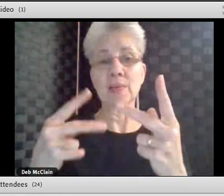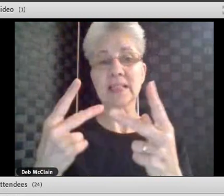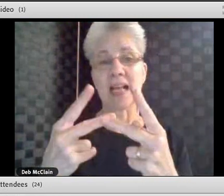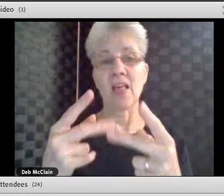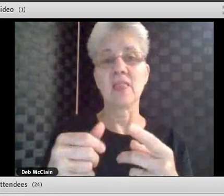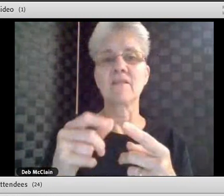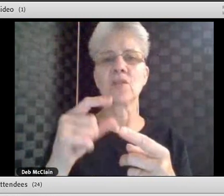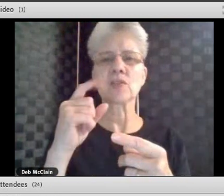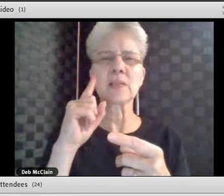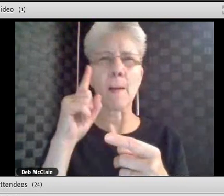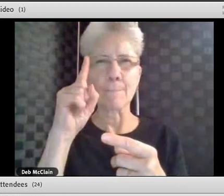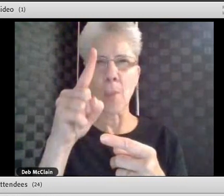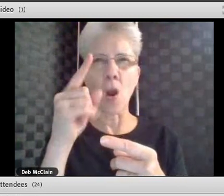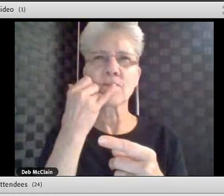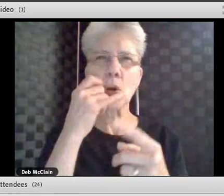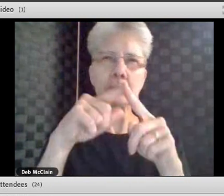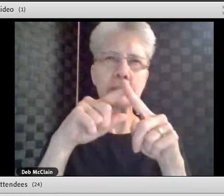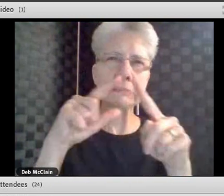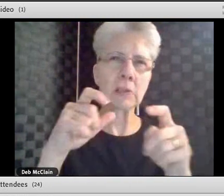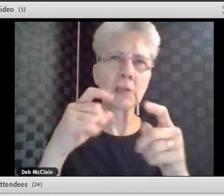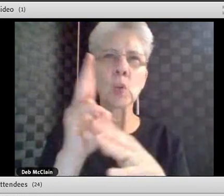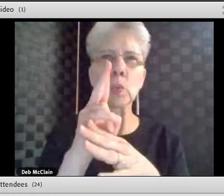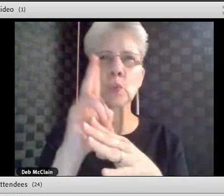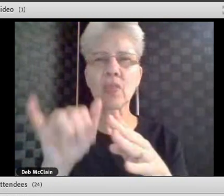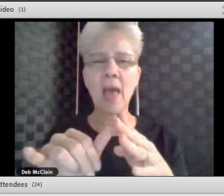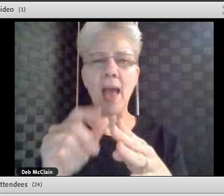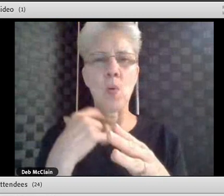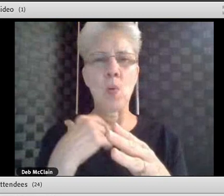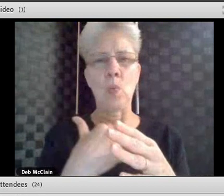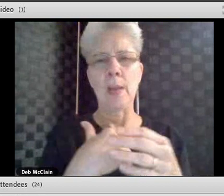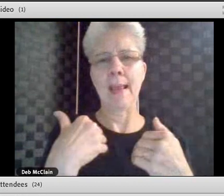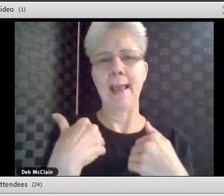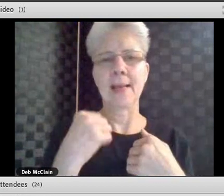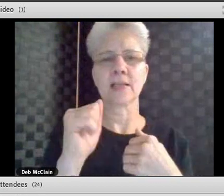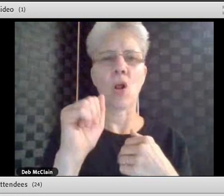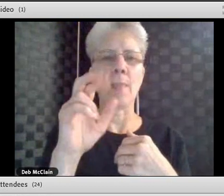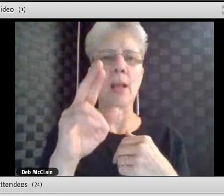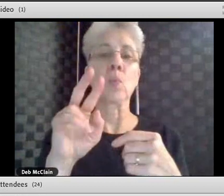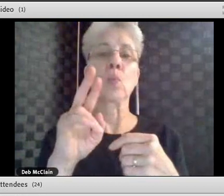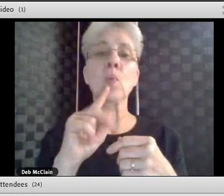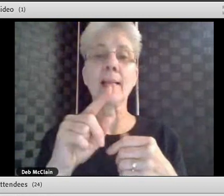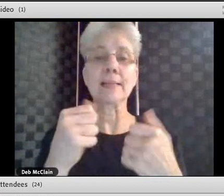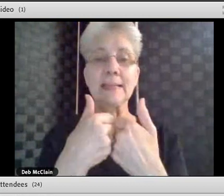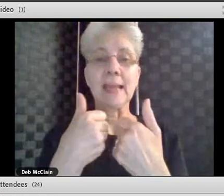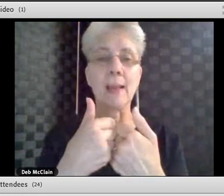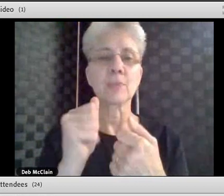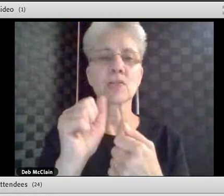and different things like that. We had some augmented-reality games, ARQuake,